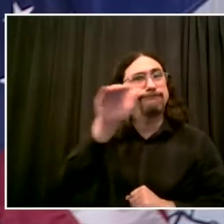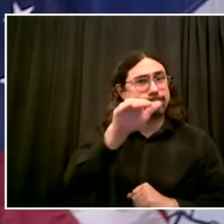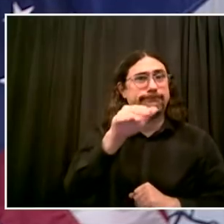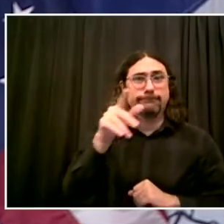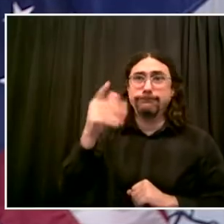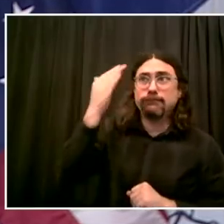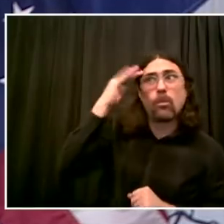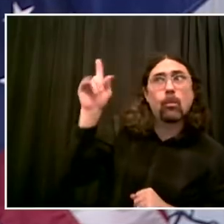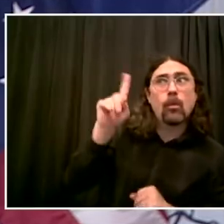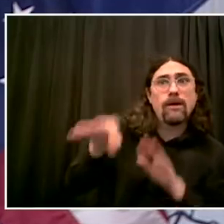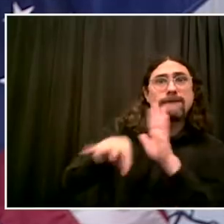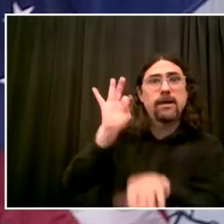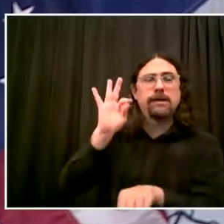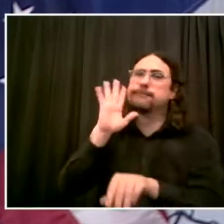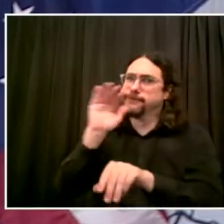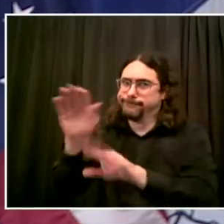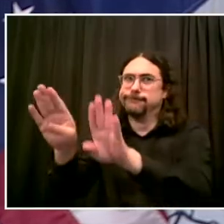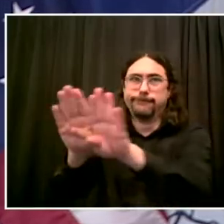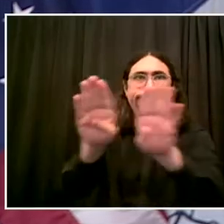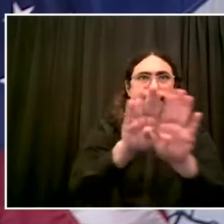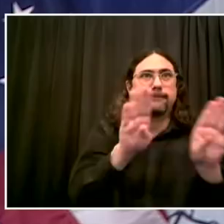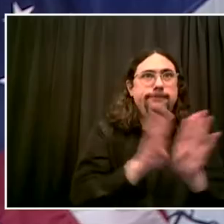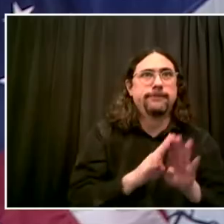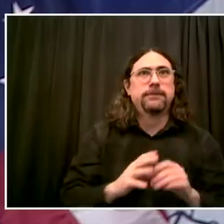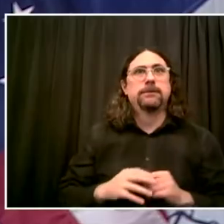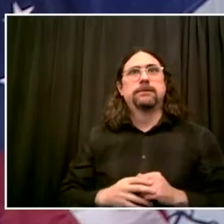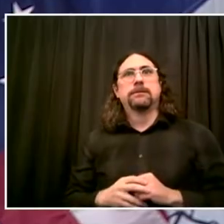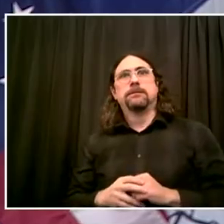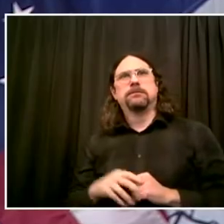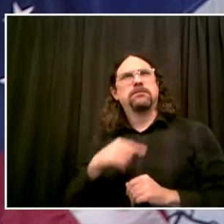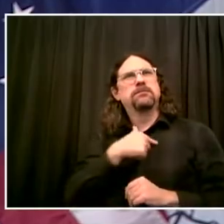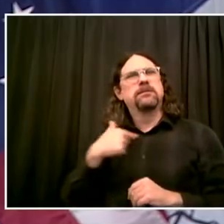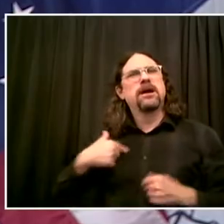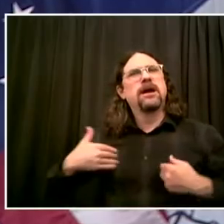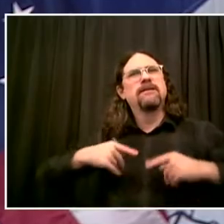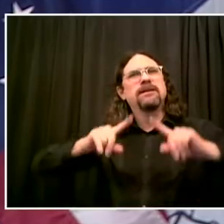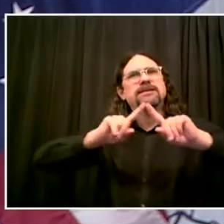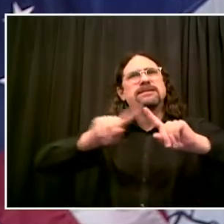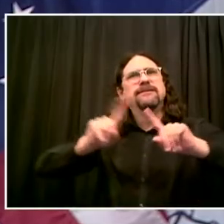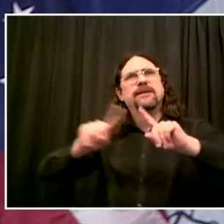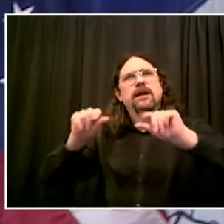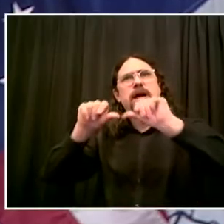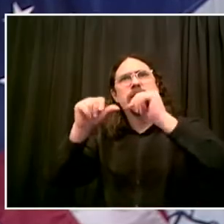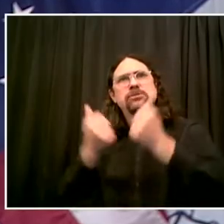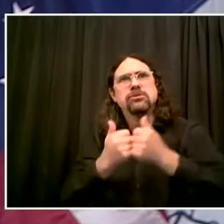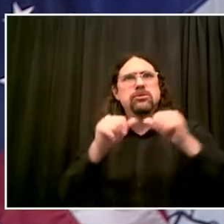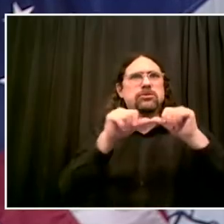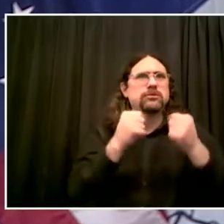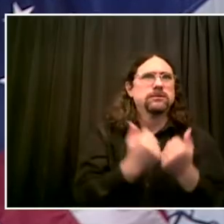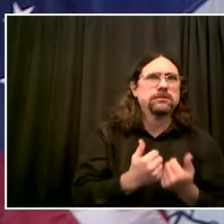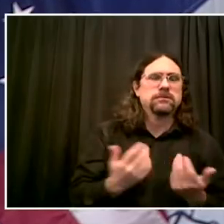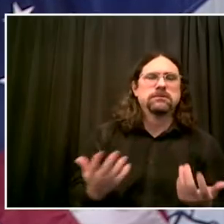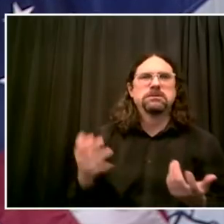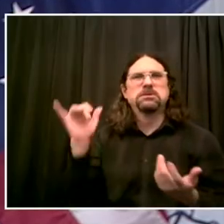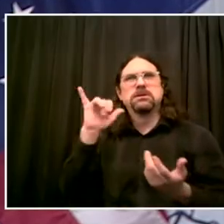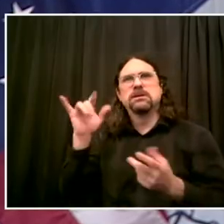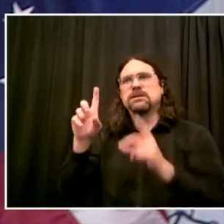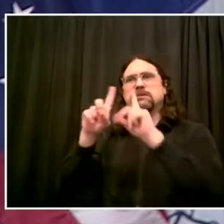AND WE ARE TALKING ABOUT CITY AGENCIES, WORKER